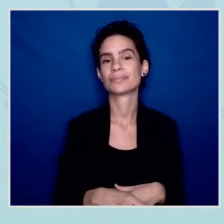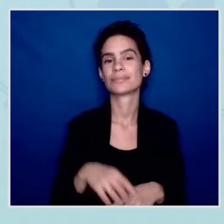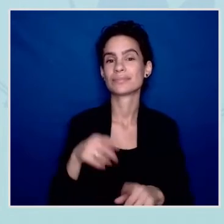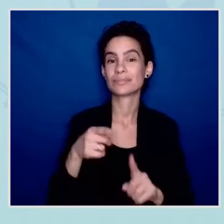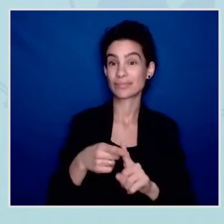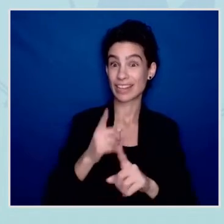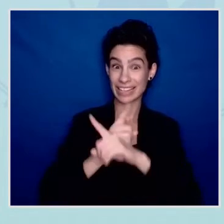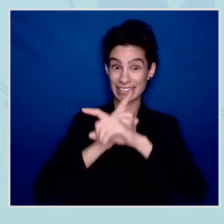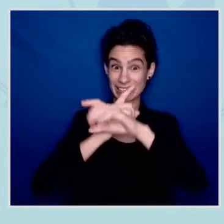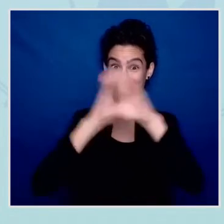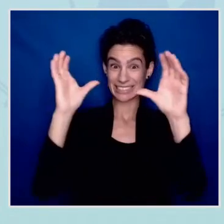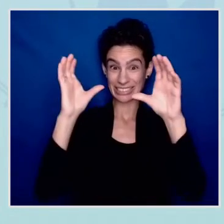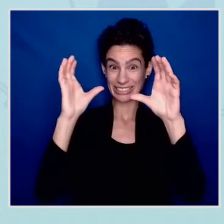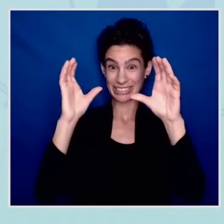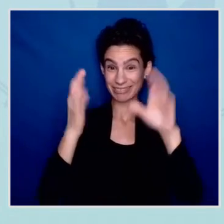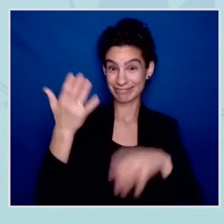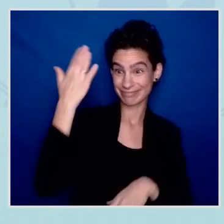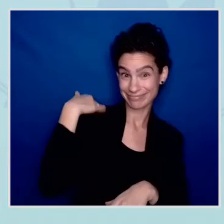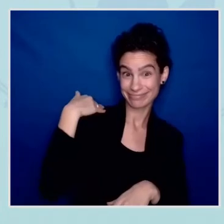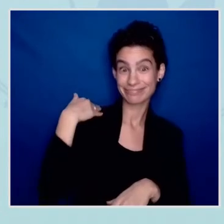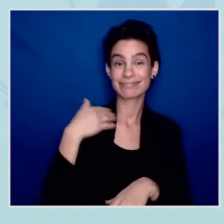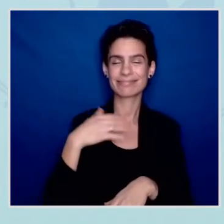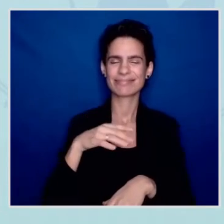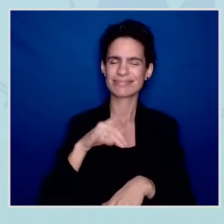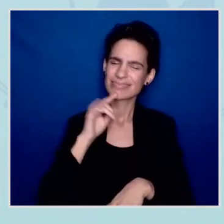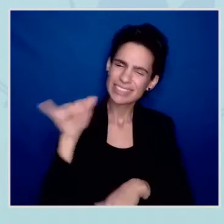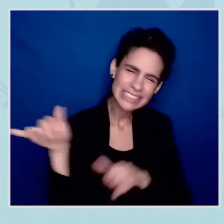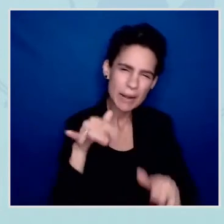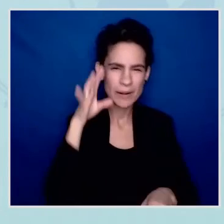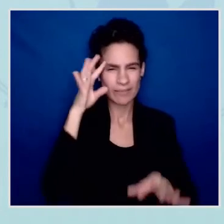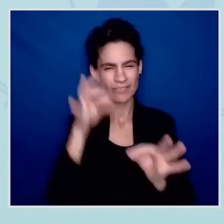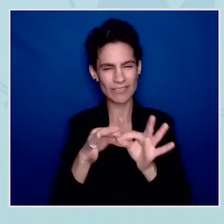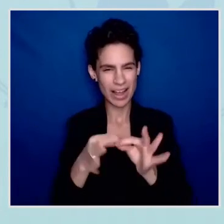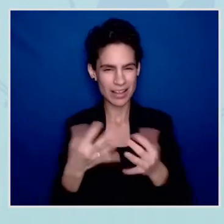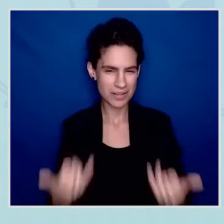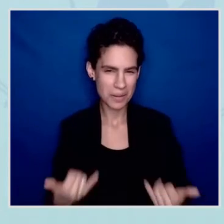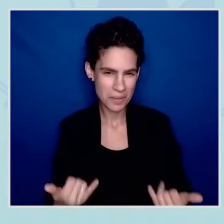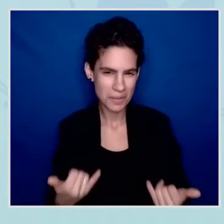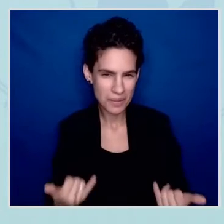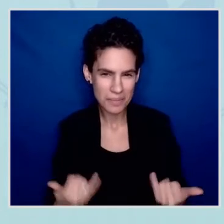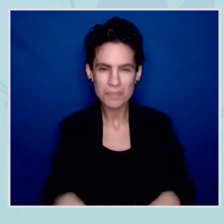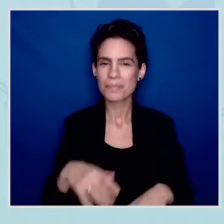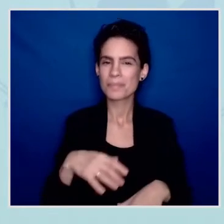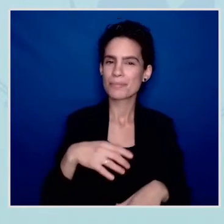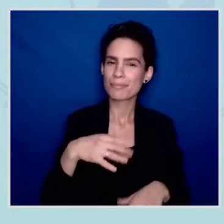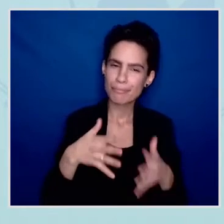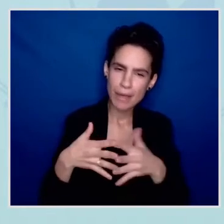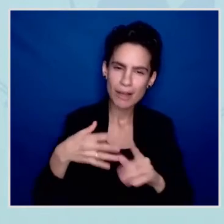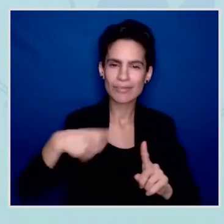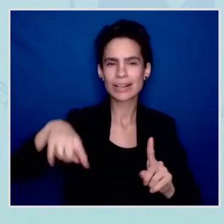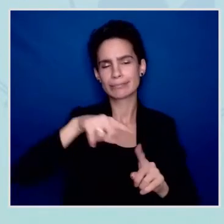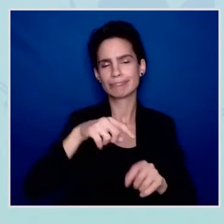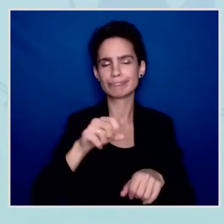AND GROW RESPONSIBLY.